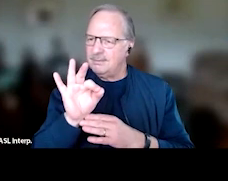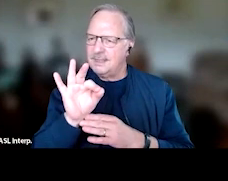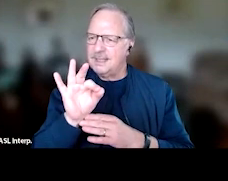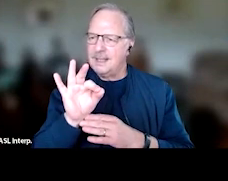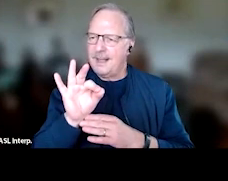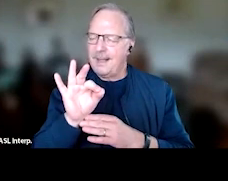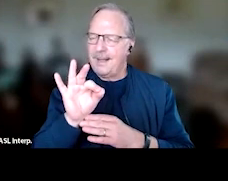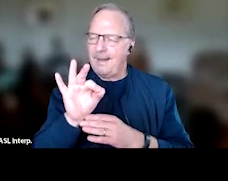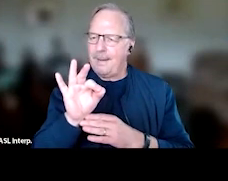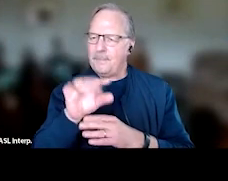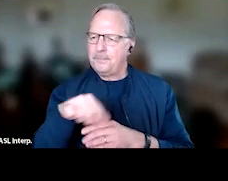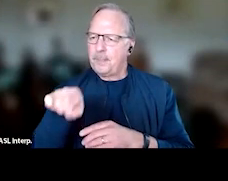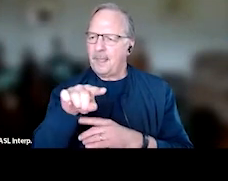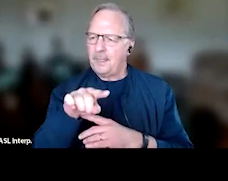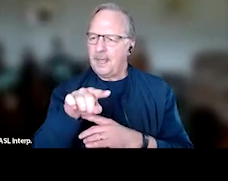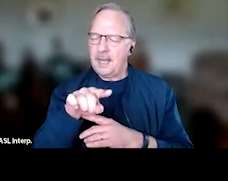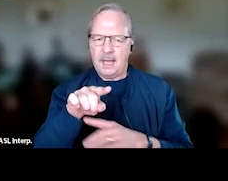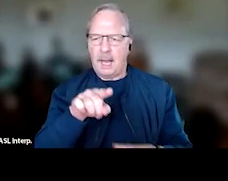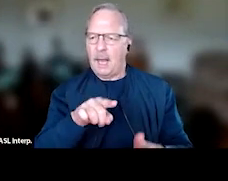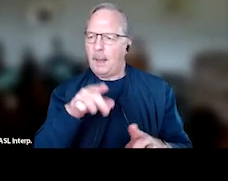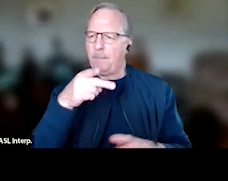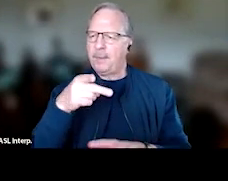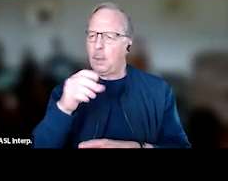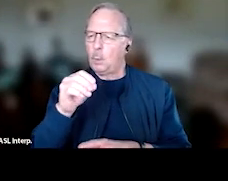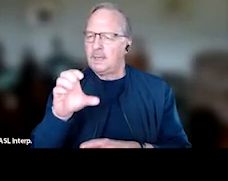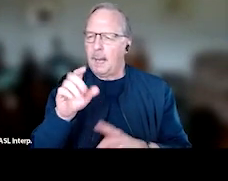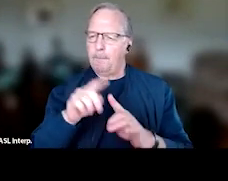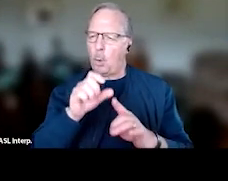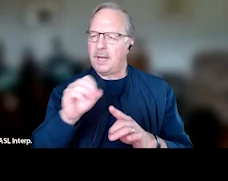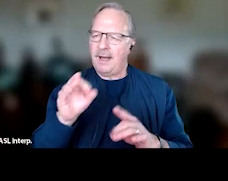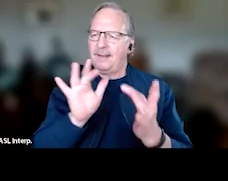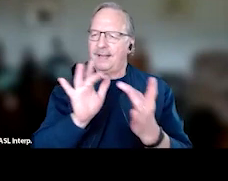the point of contact in your state through this link.